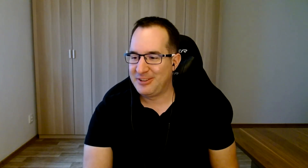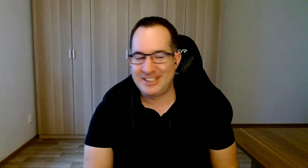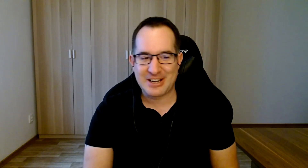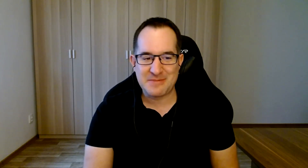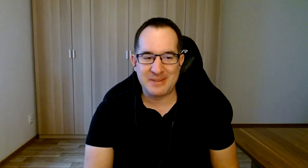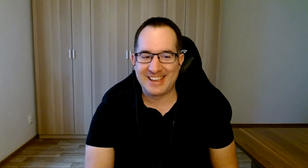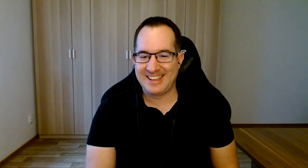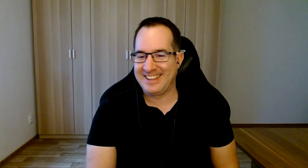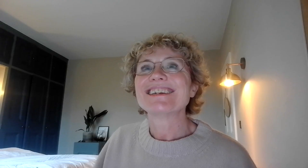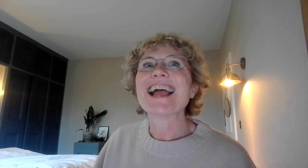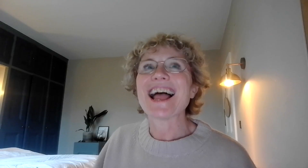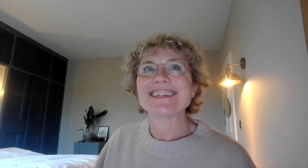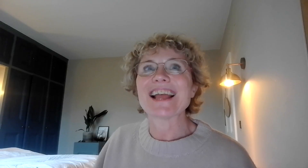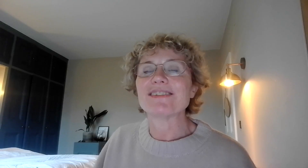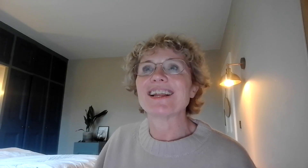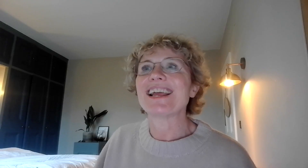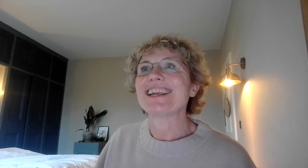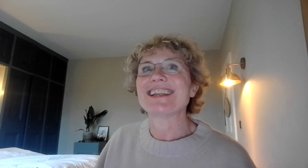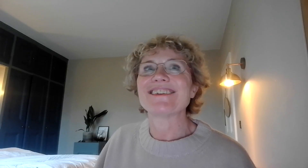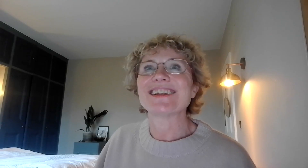to the Czech Republic. Yes, definitely, definitely.